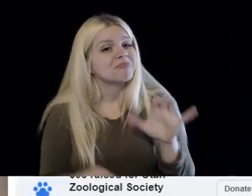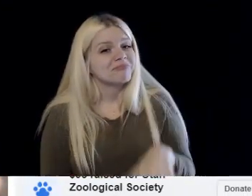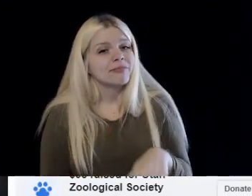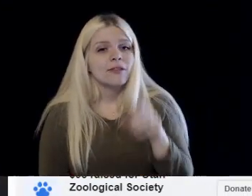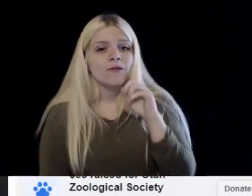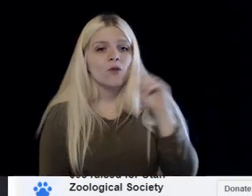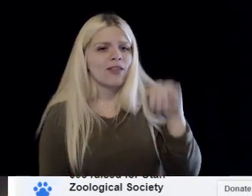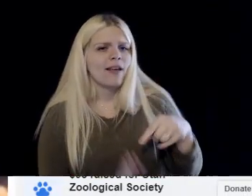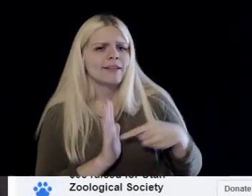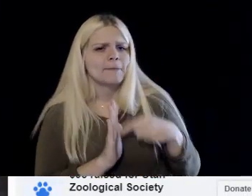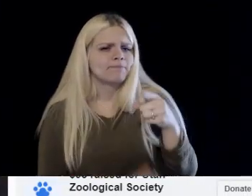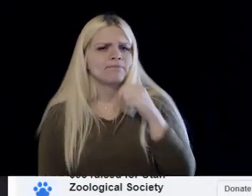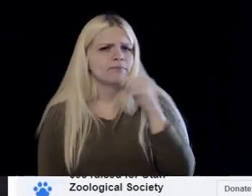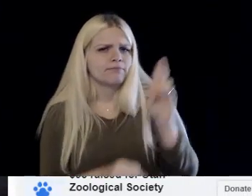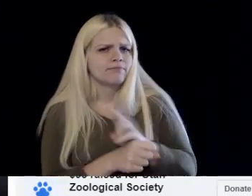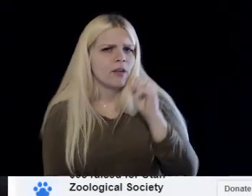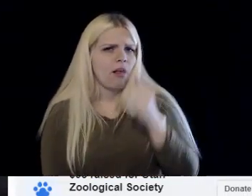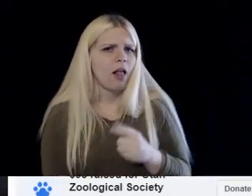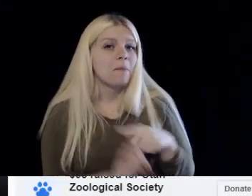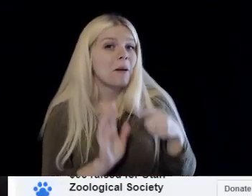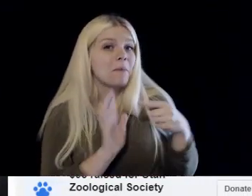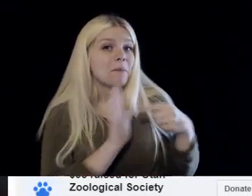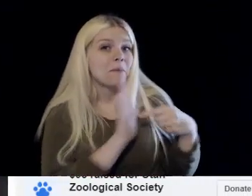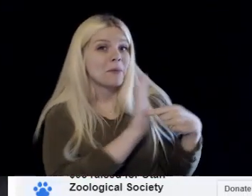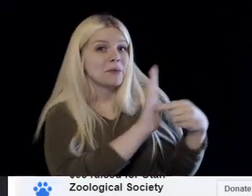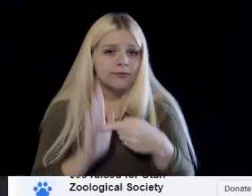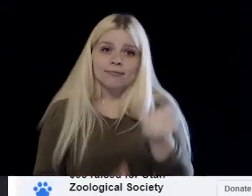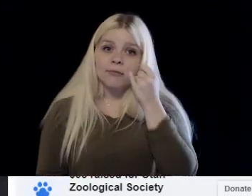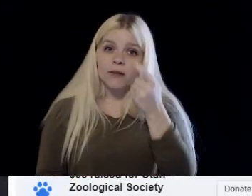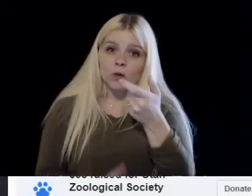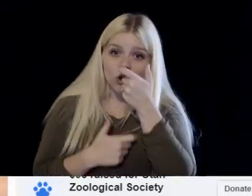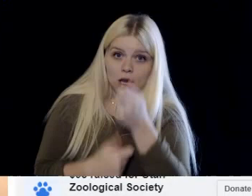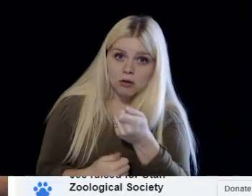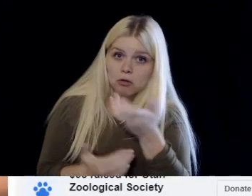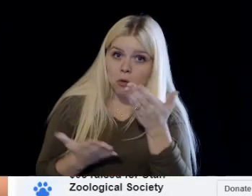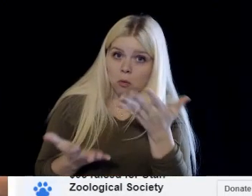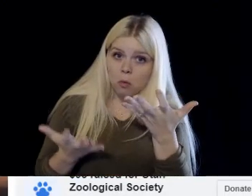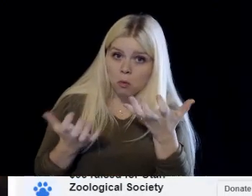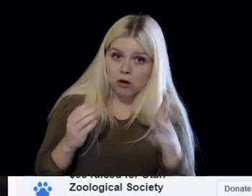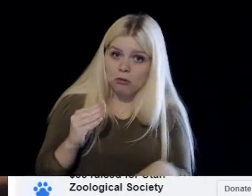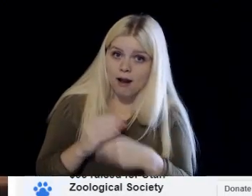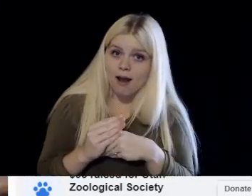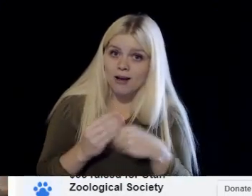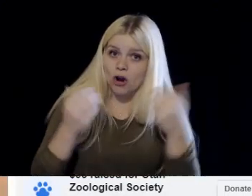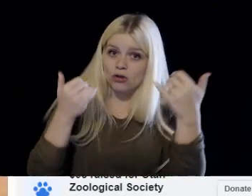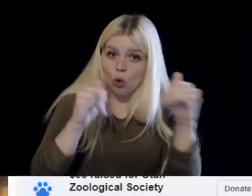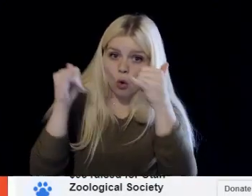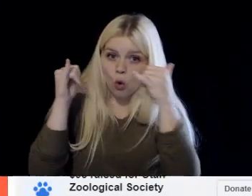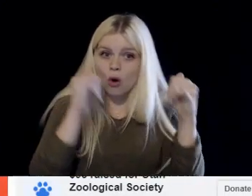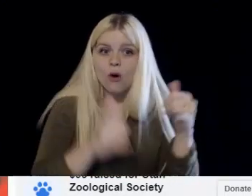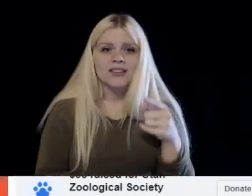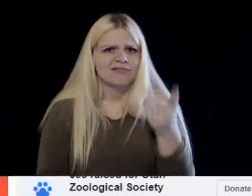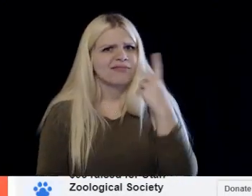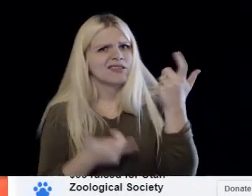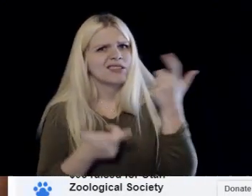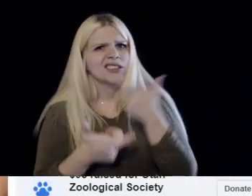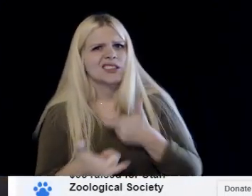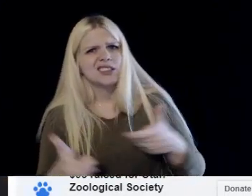all of these, but- if you were interested in putting toys in it, these are obviously bigger than- Erica: These are big toys! So if you had a big ol' dog-